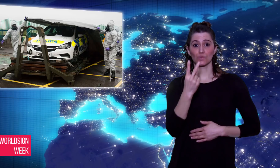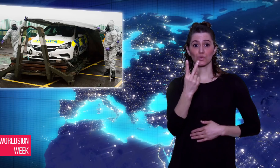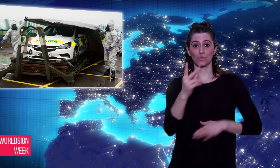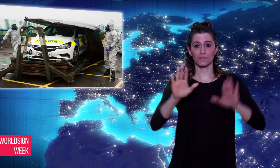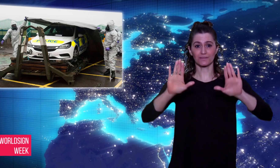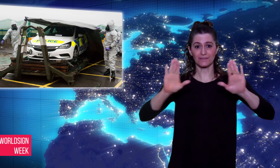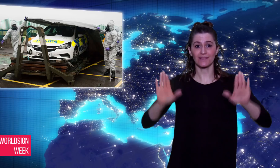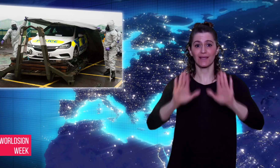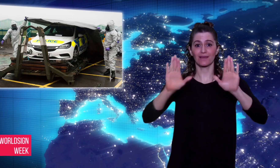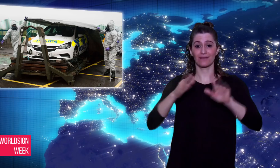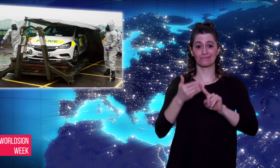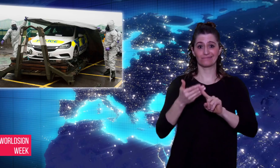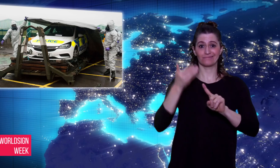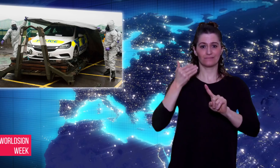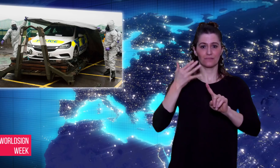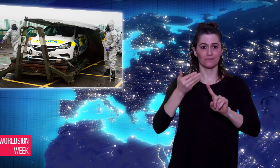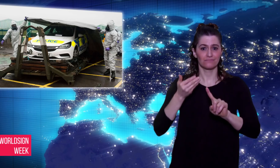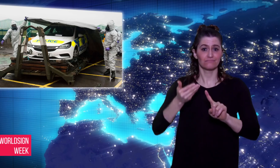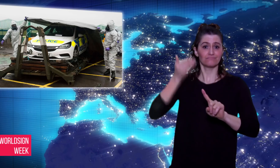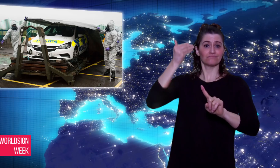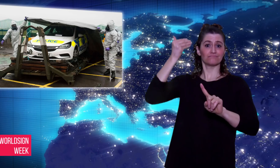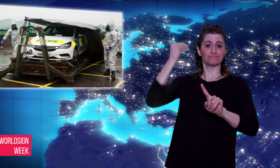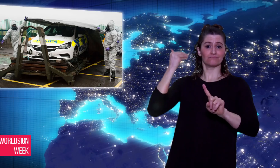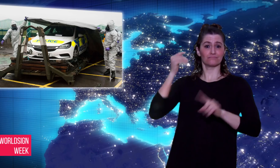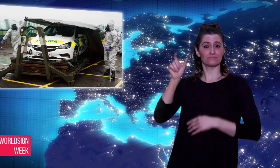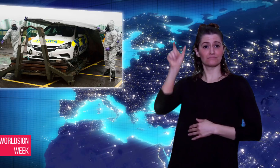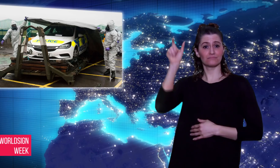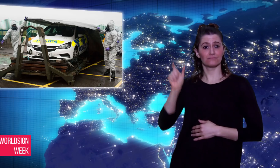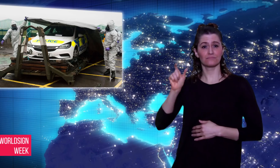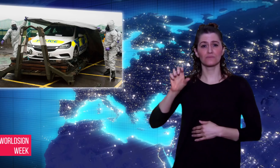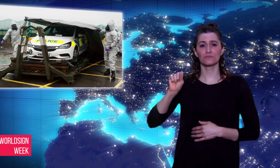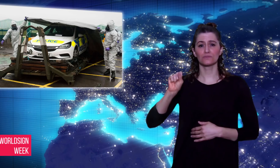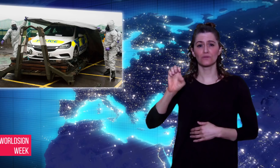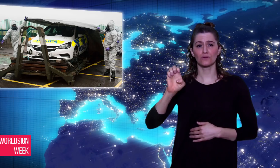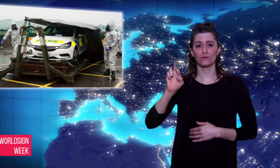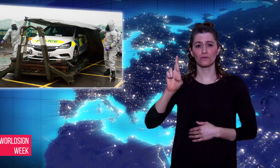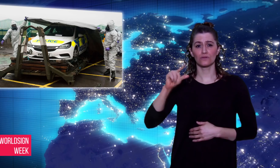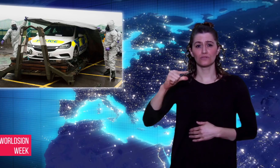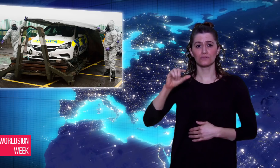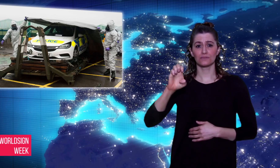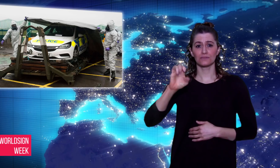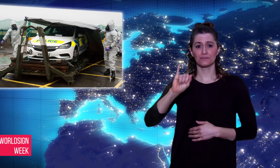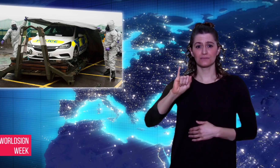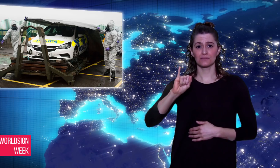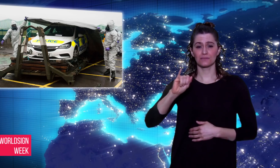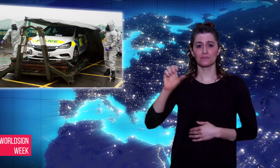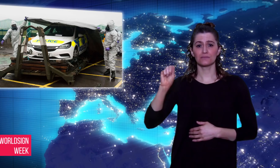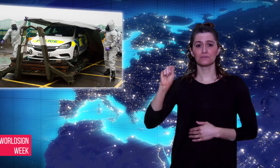Two Sundays ago, former spy Sergei